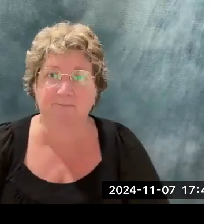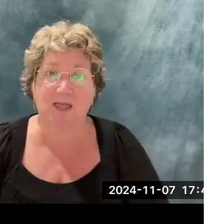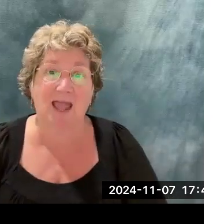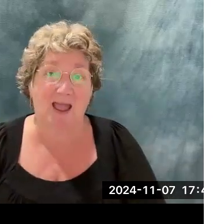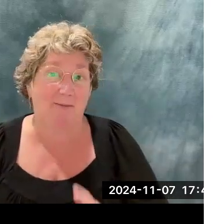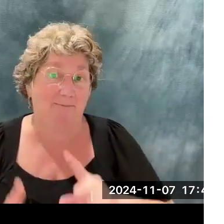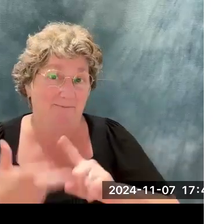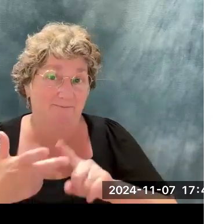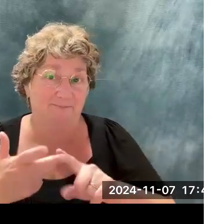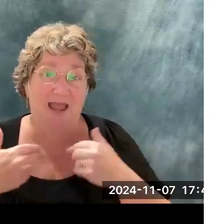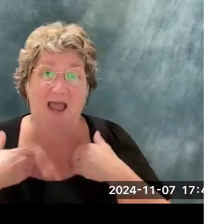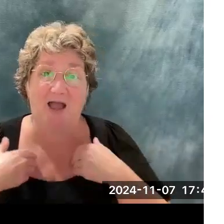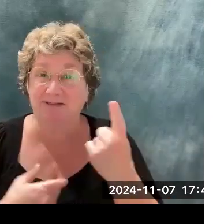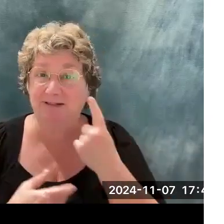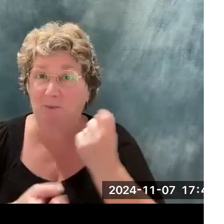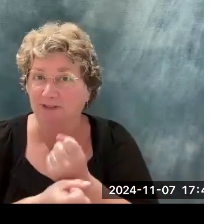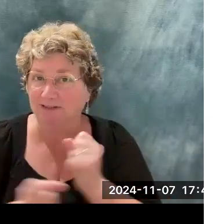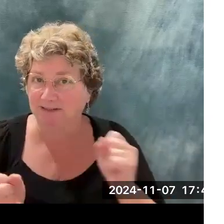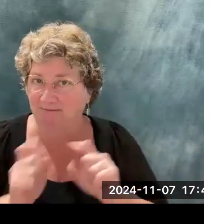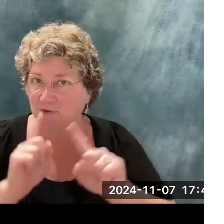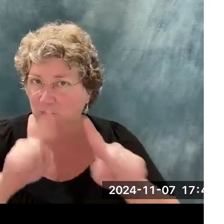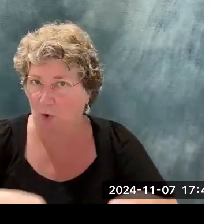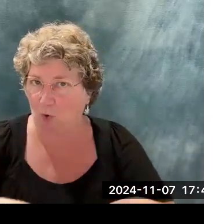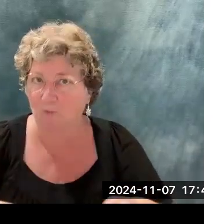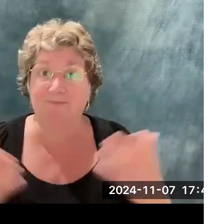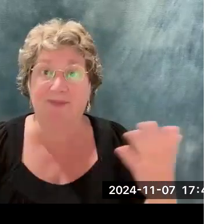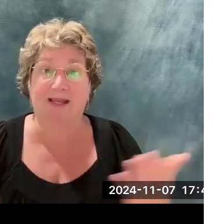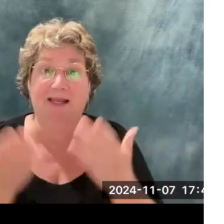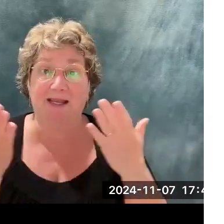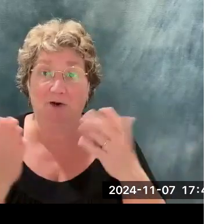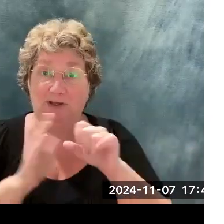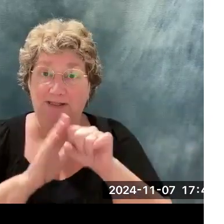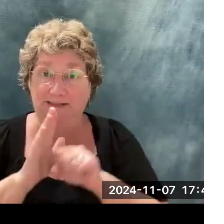So, in our state, we have created the Action Line.